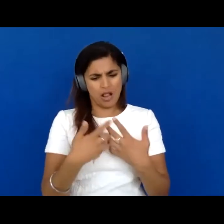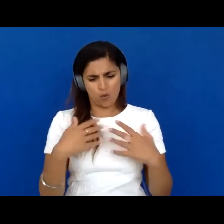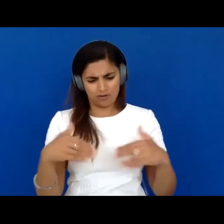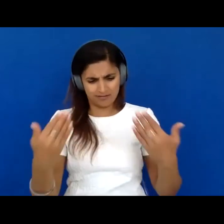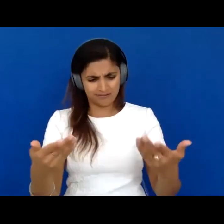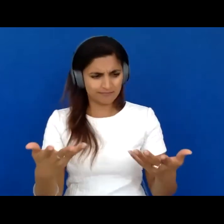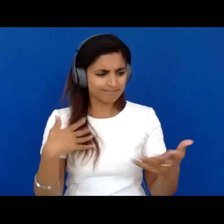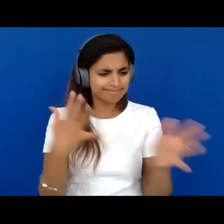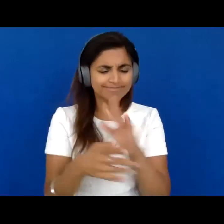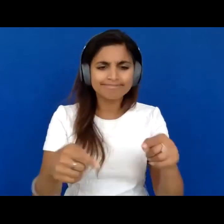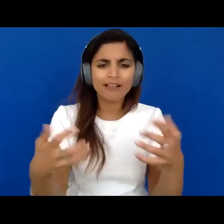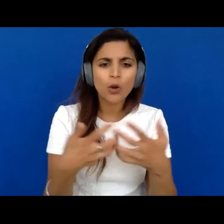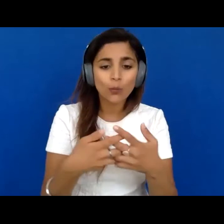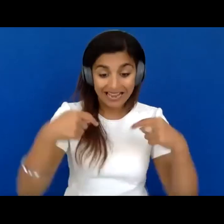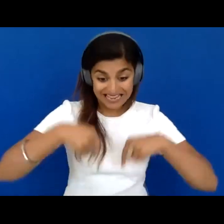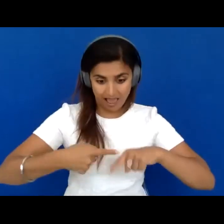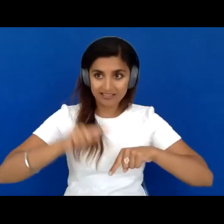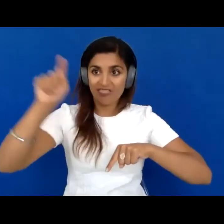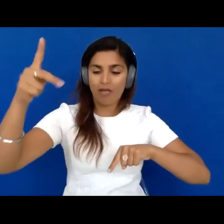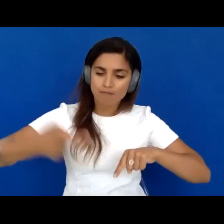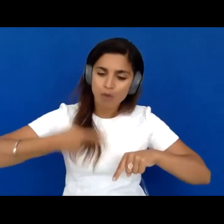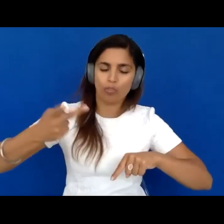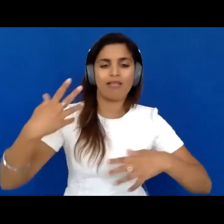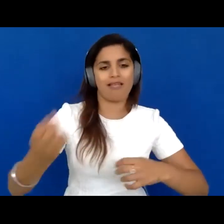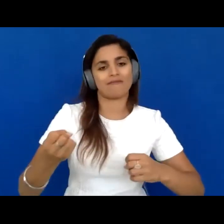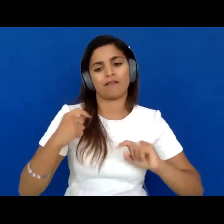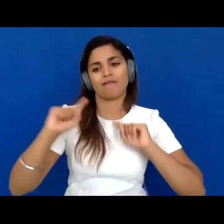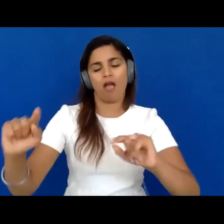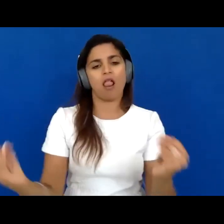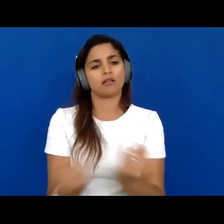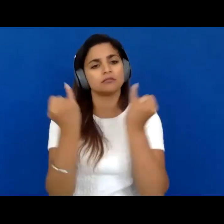both experiencing violence but also there is caste privilege in one of these